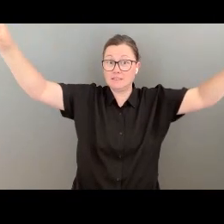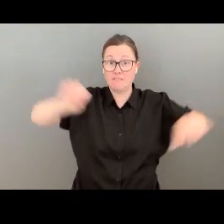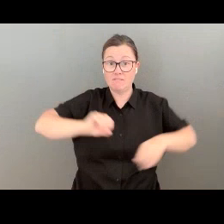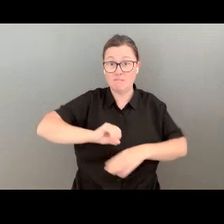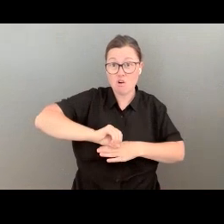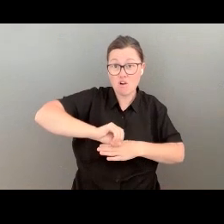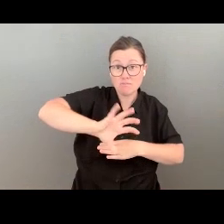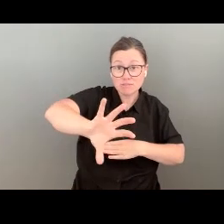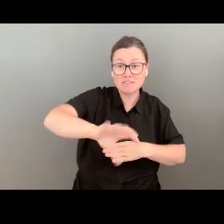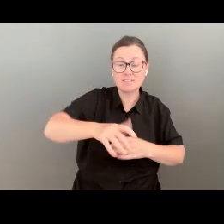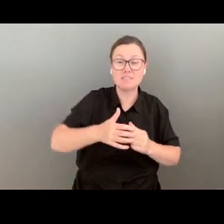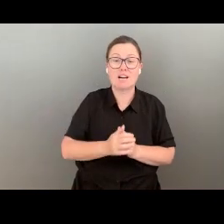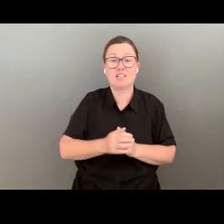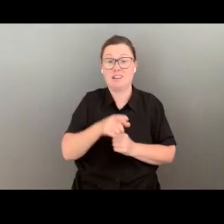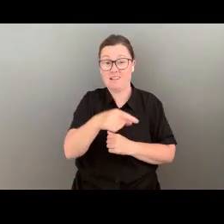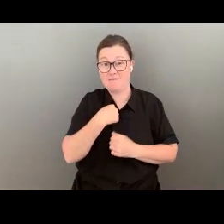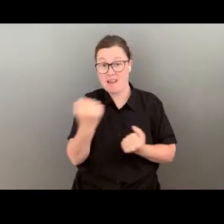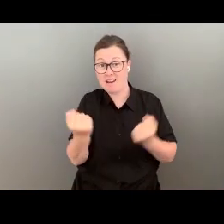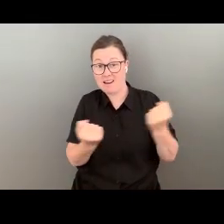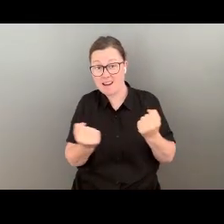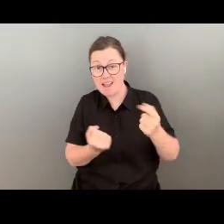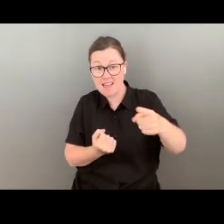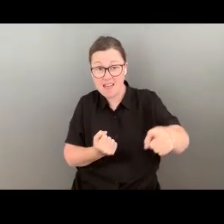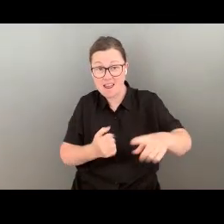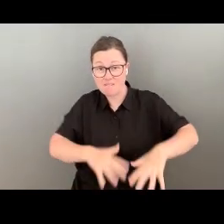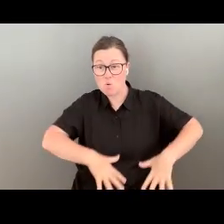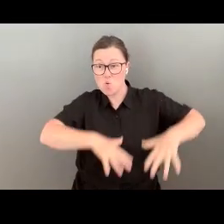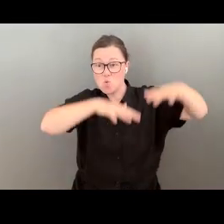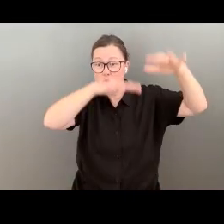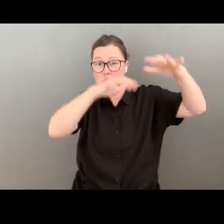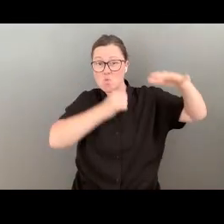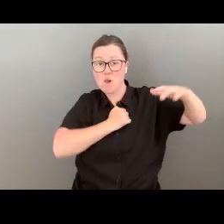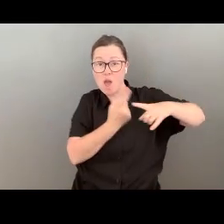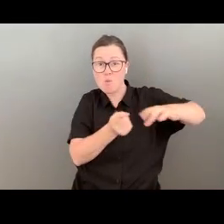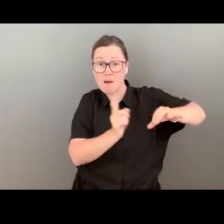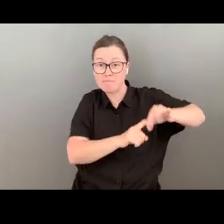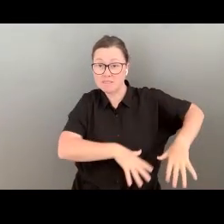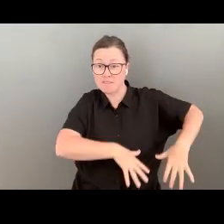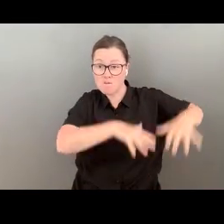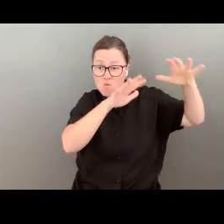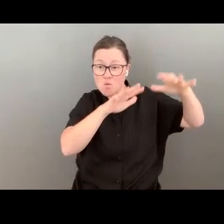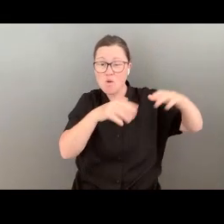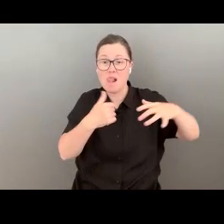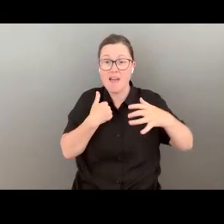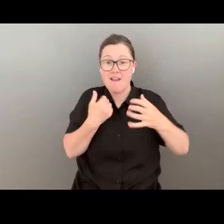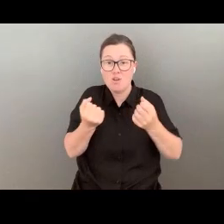I would have my knees in my chest driving until maybe you can get a van for half one day, which is nice.